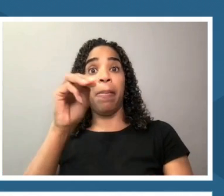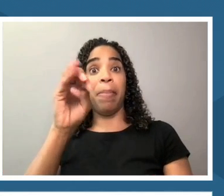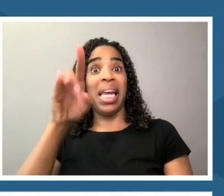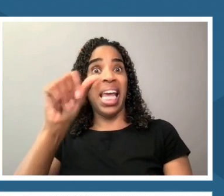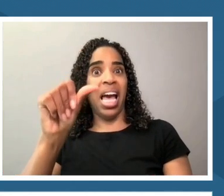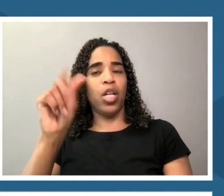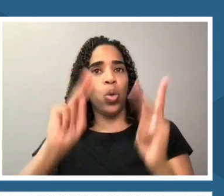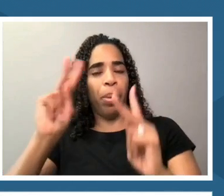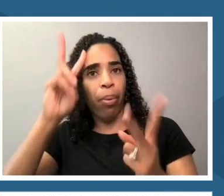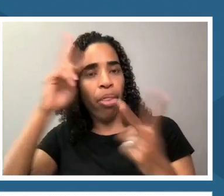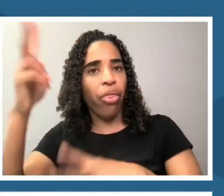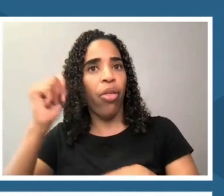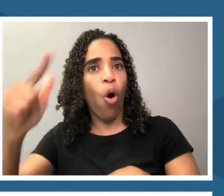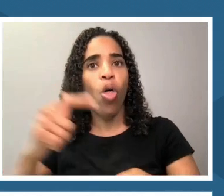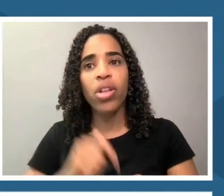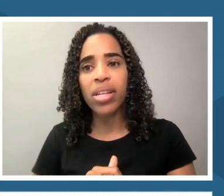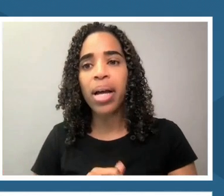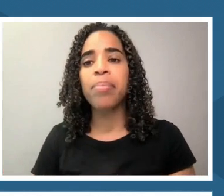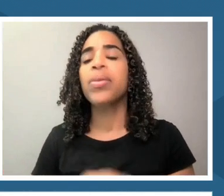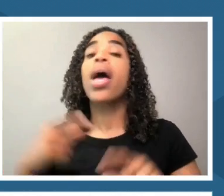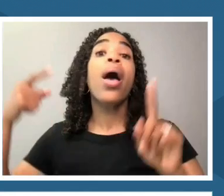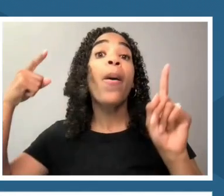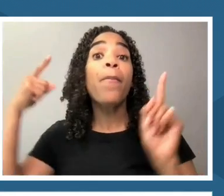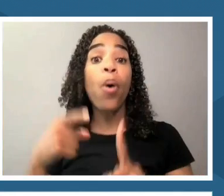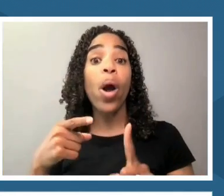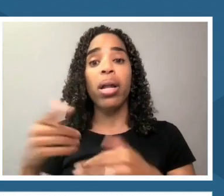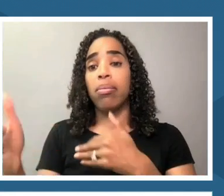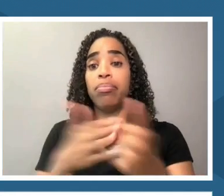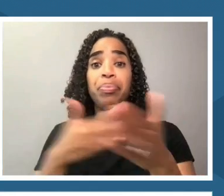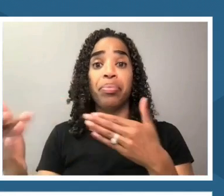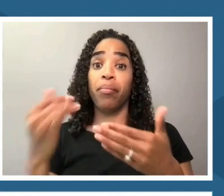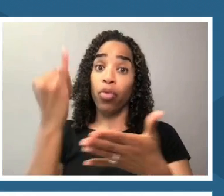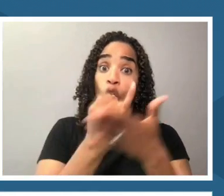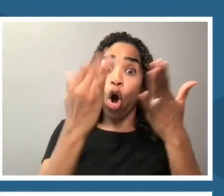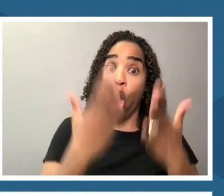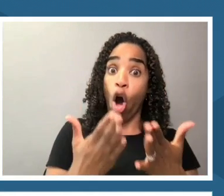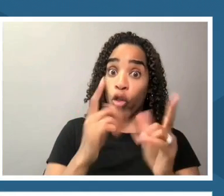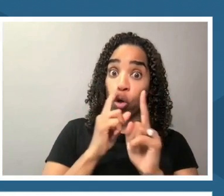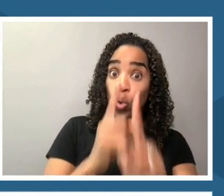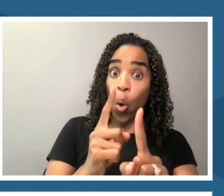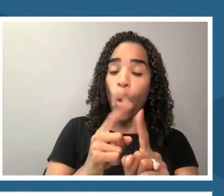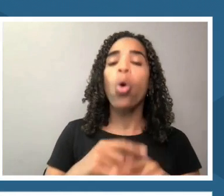think like regardless of what the author's intentions were